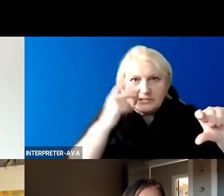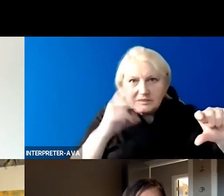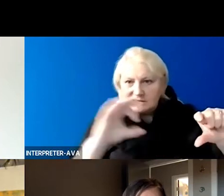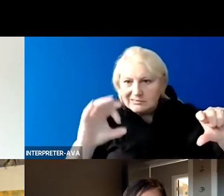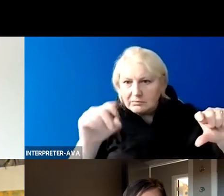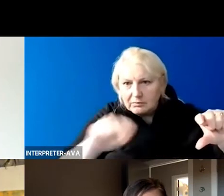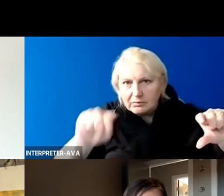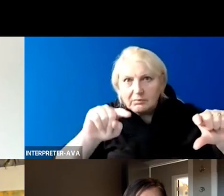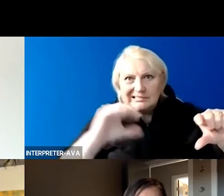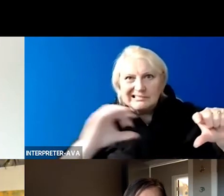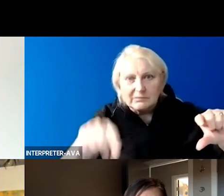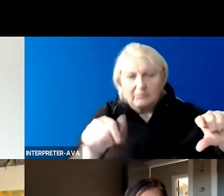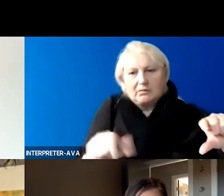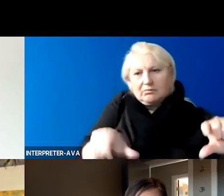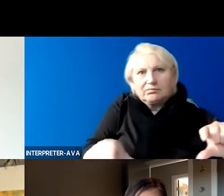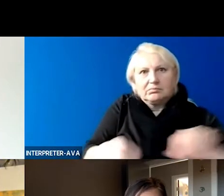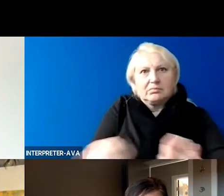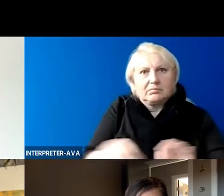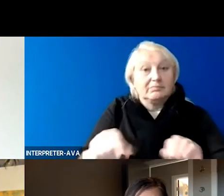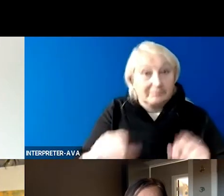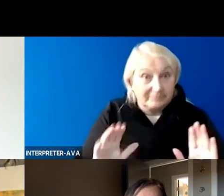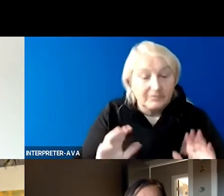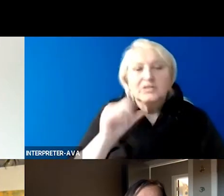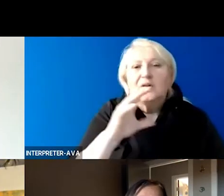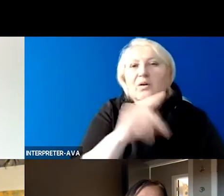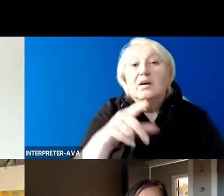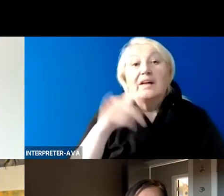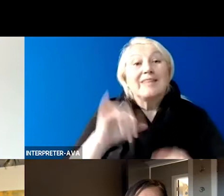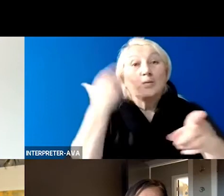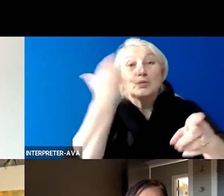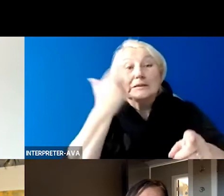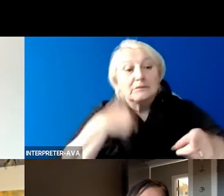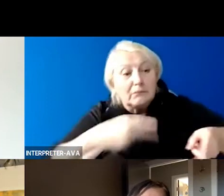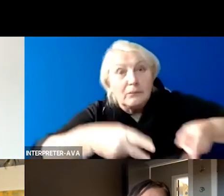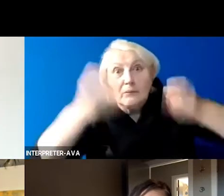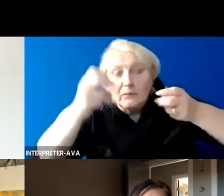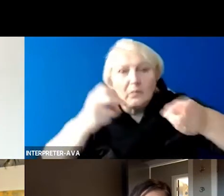able to make this timing work to join us live. When we release the recording, we’ll include an